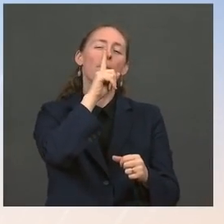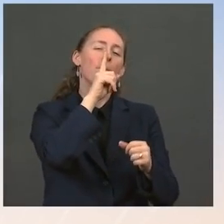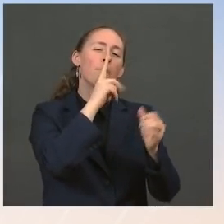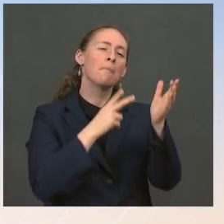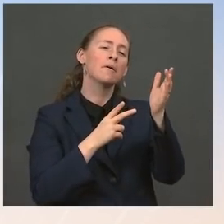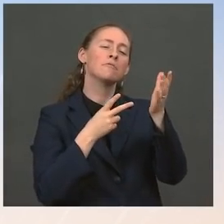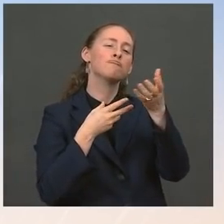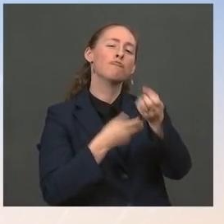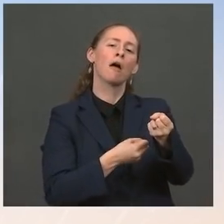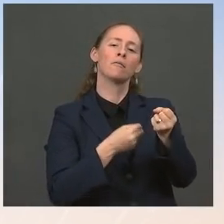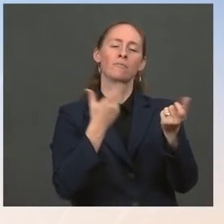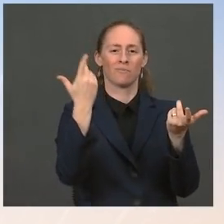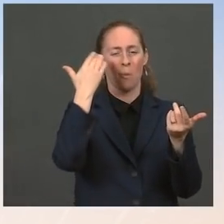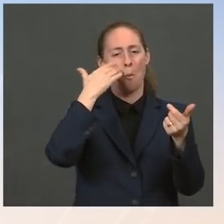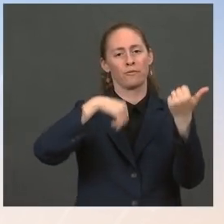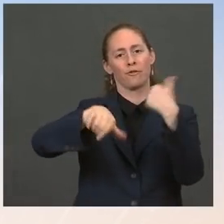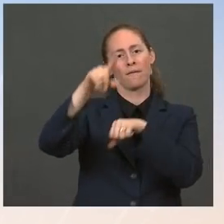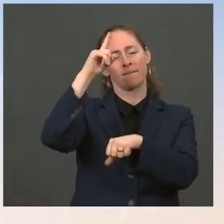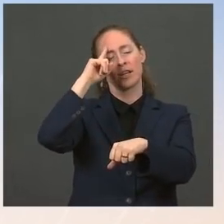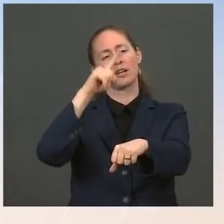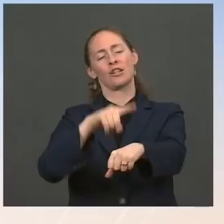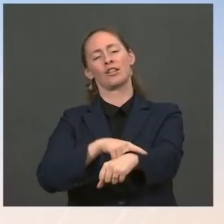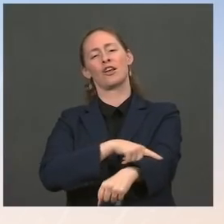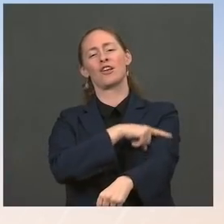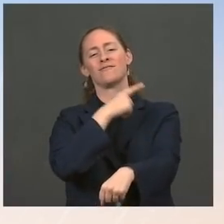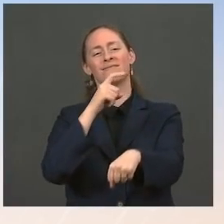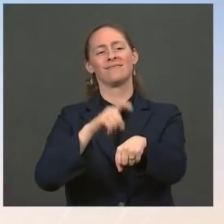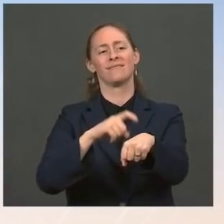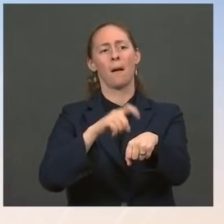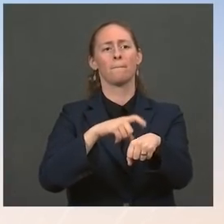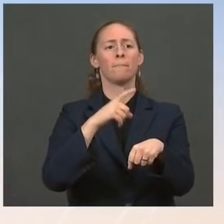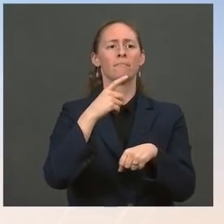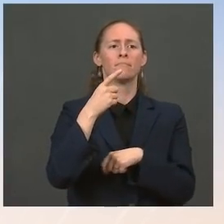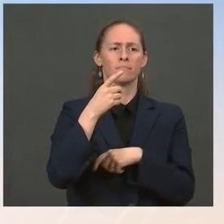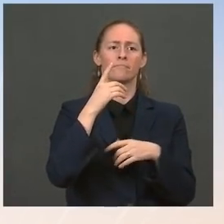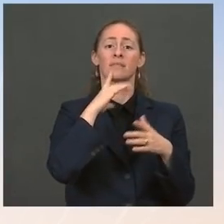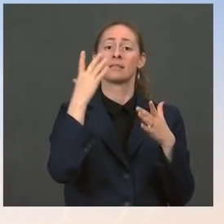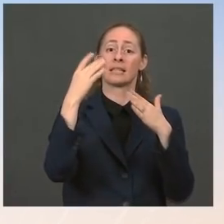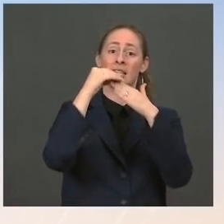but this is about whether you're going to be a leader and take steps that are not based on --